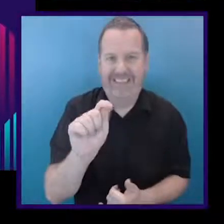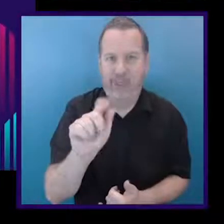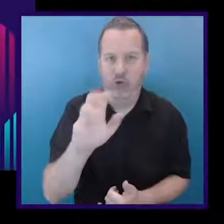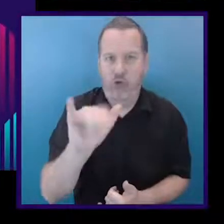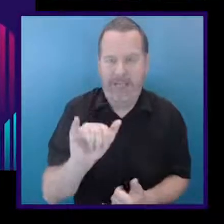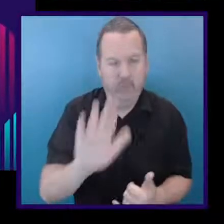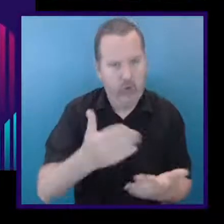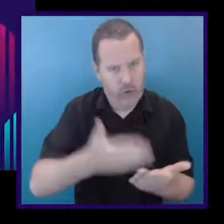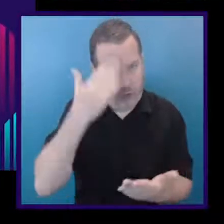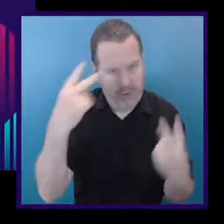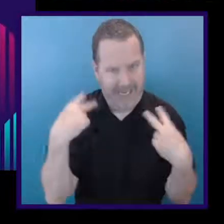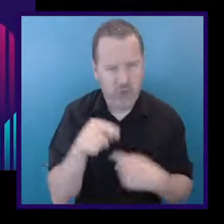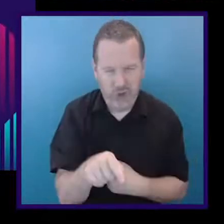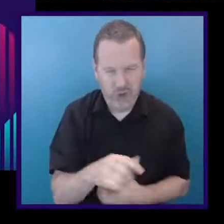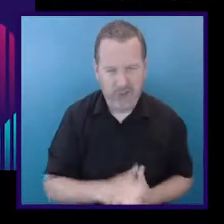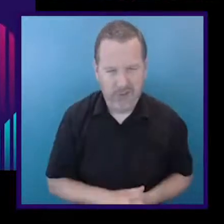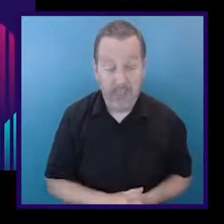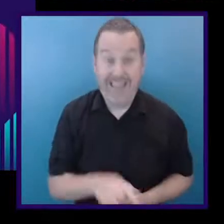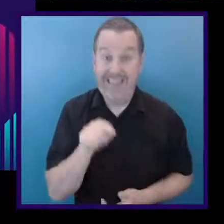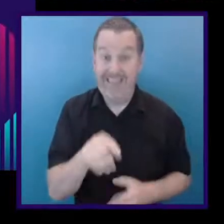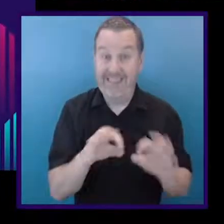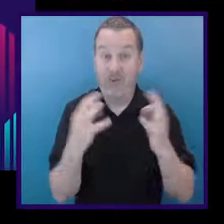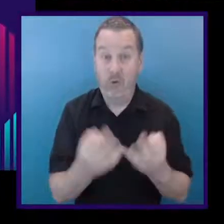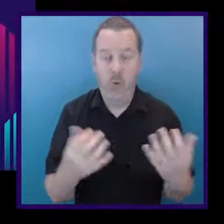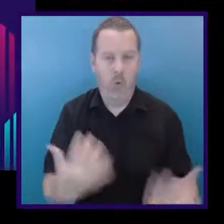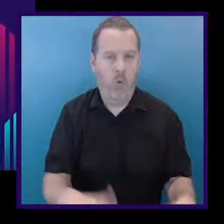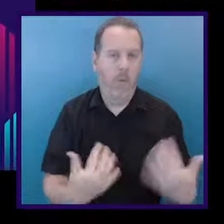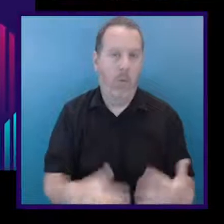that was disrupted the most by COVID-19 during the past two school years.